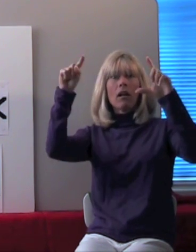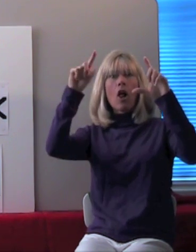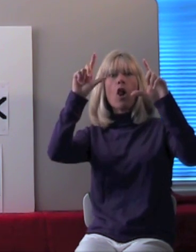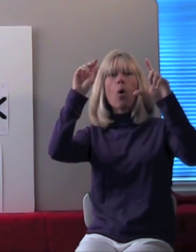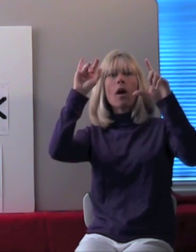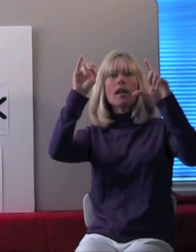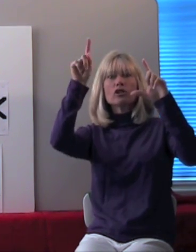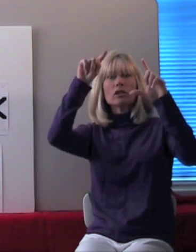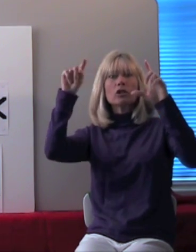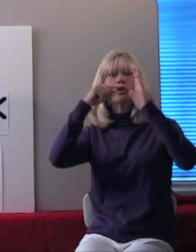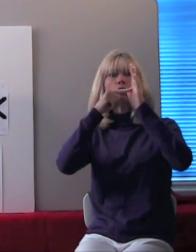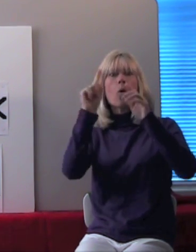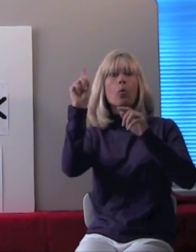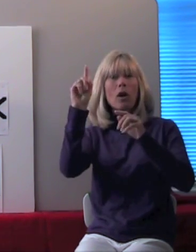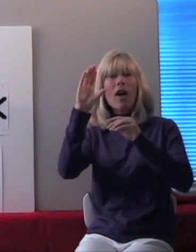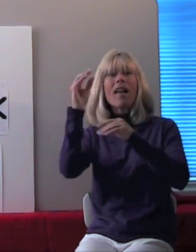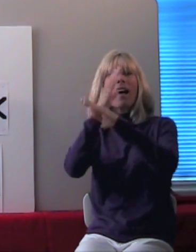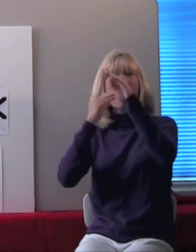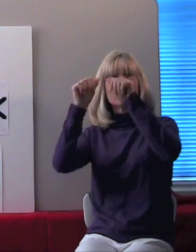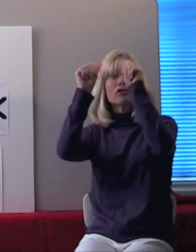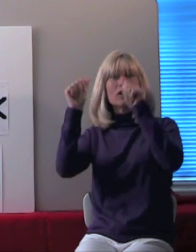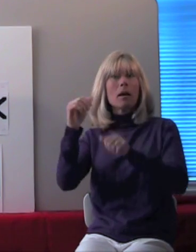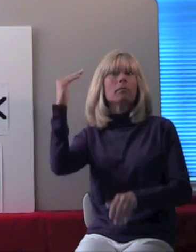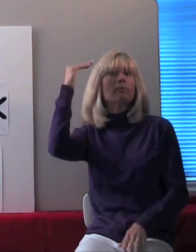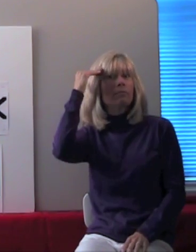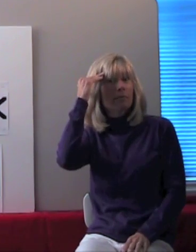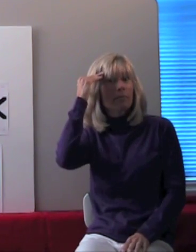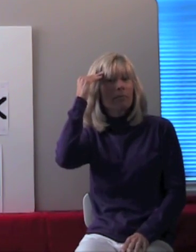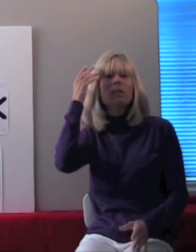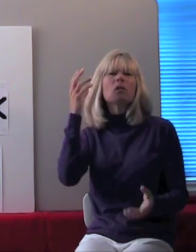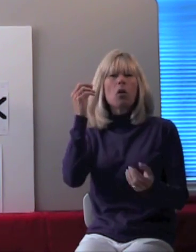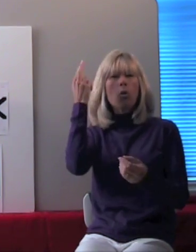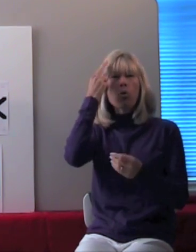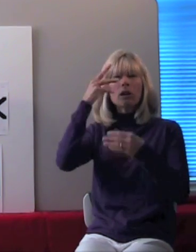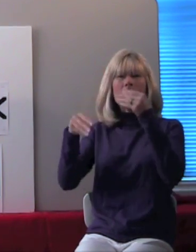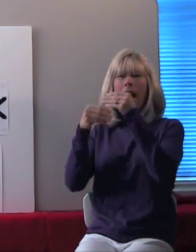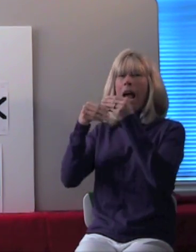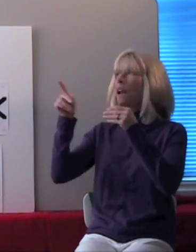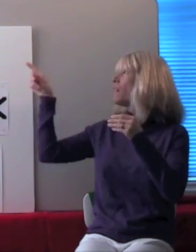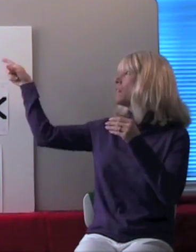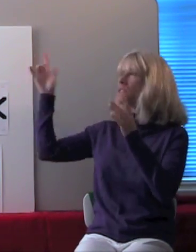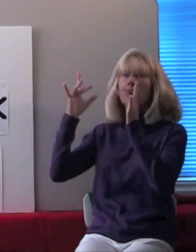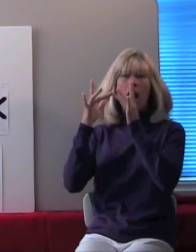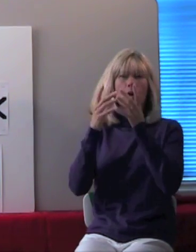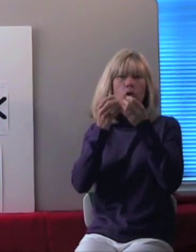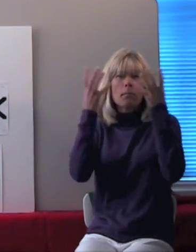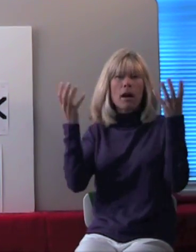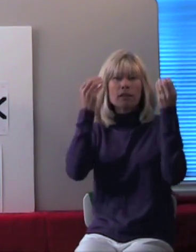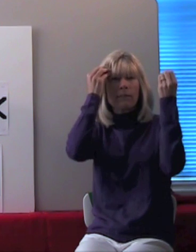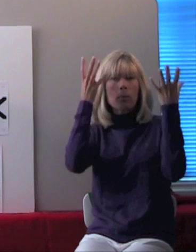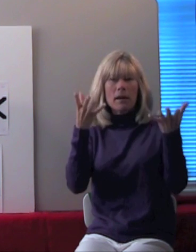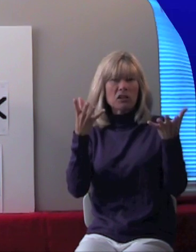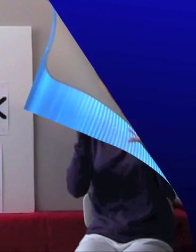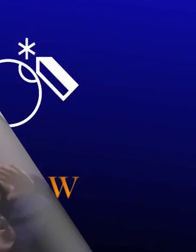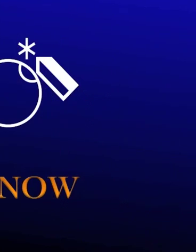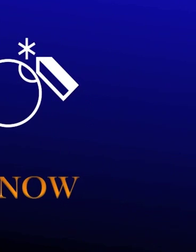with the location area that show where as well as the handshape nearby. So there's no reason to add this. It's too much information.